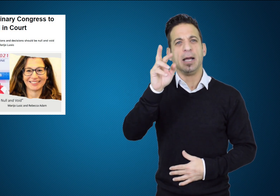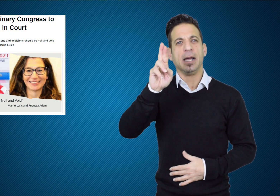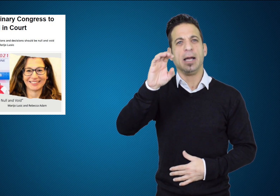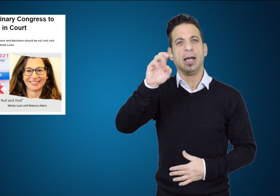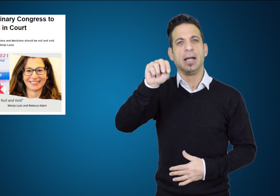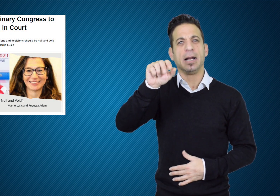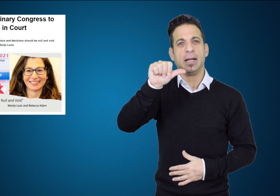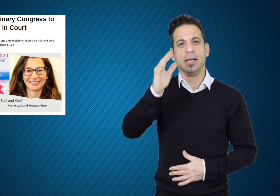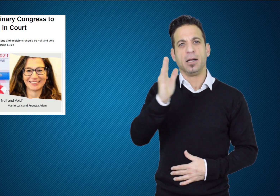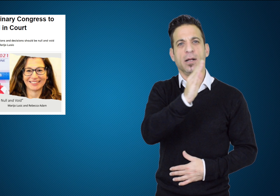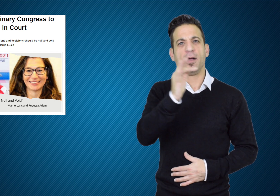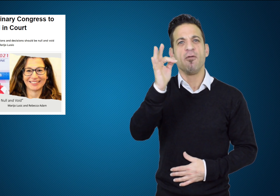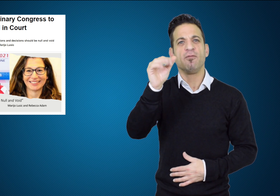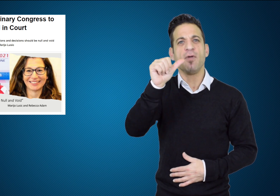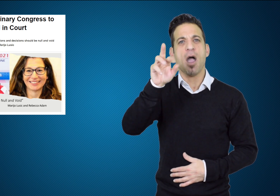Irena Farinacci on behalf of the suspended ICSD Board members